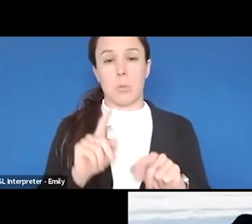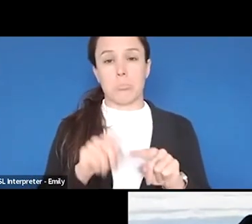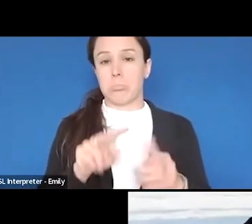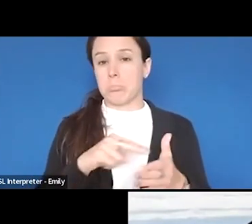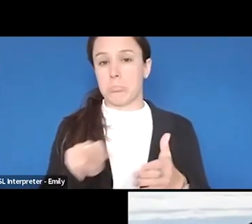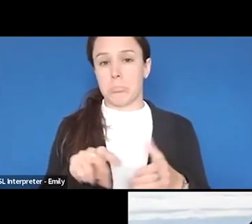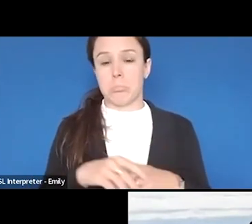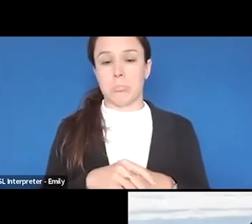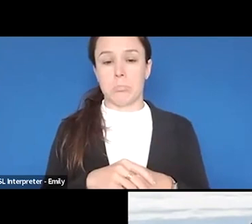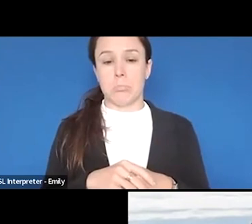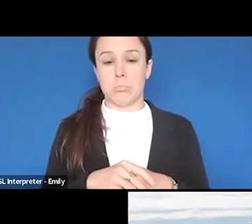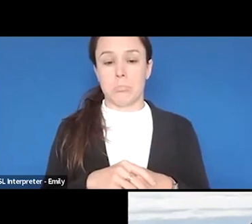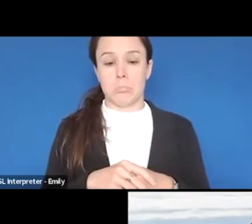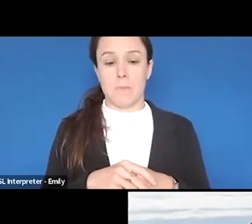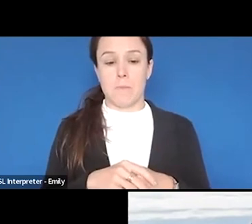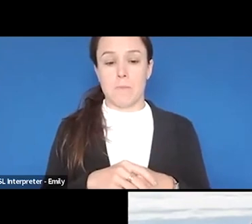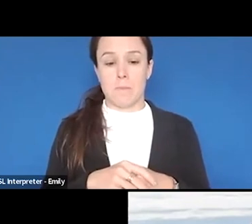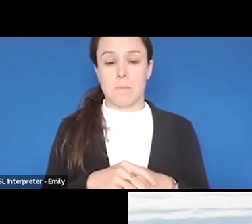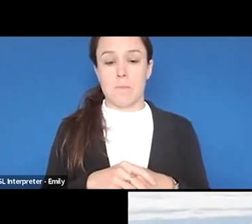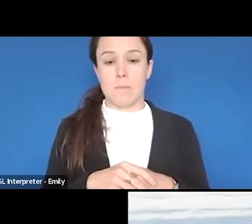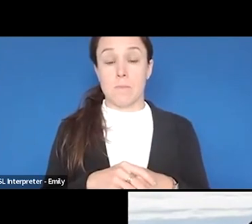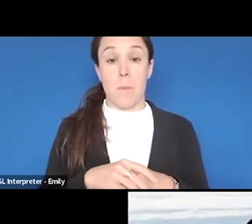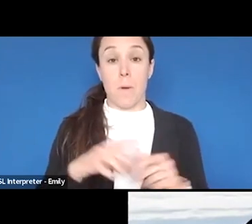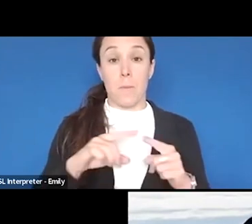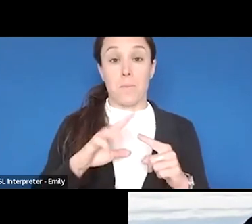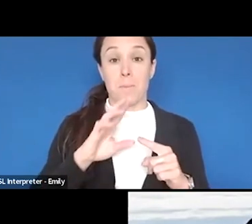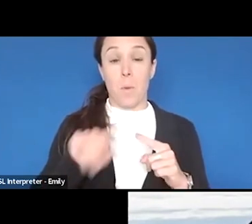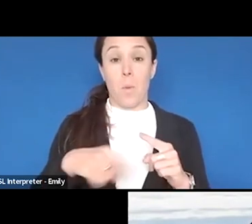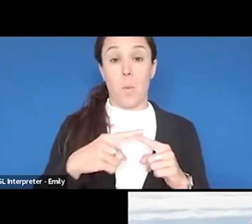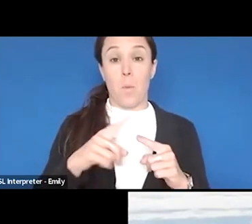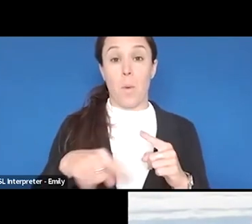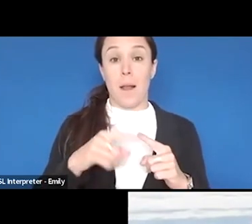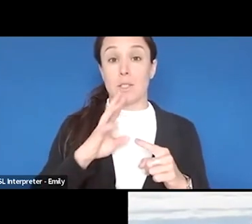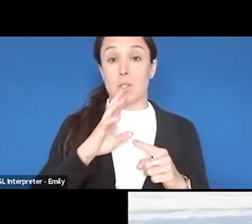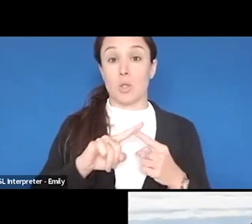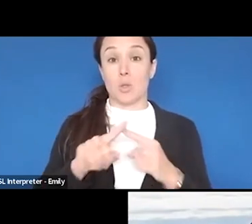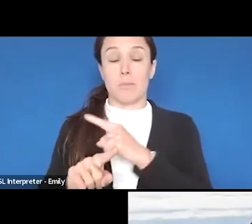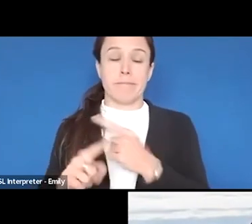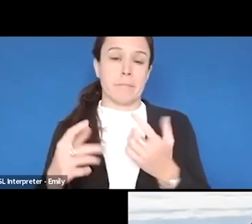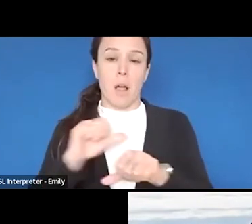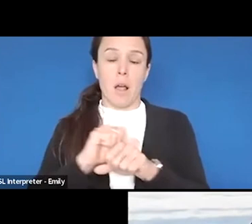so when I speak to my colleagues in India they say that only a small fraction like 10 or 15 percent